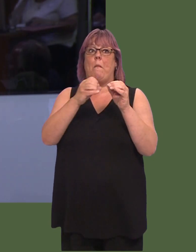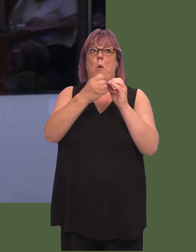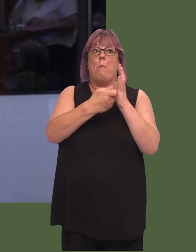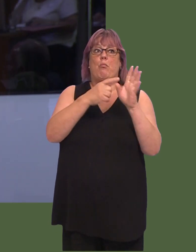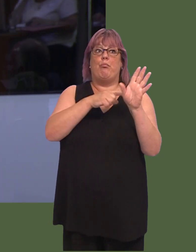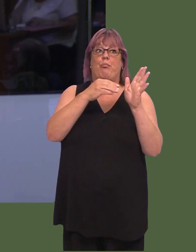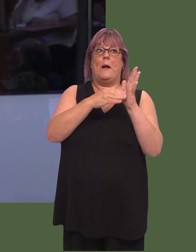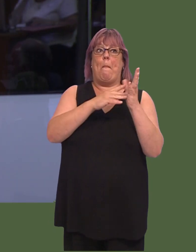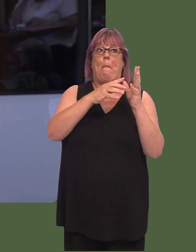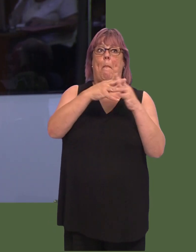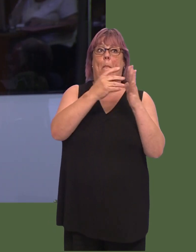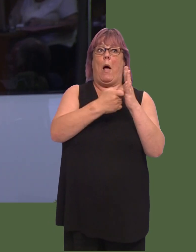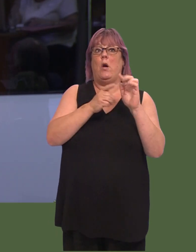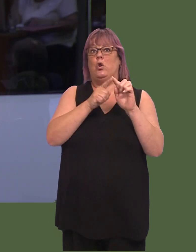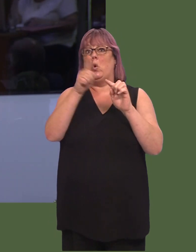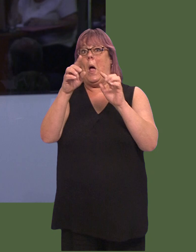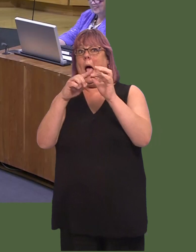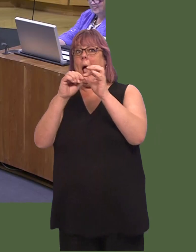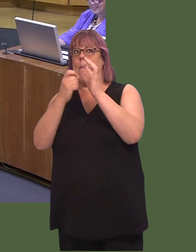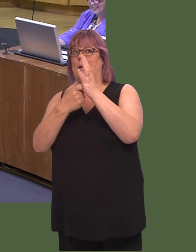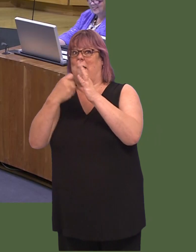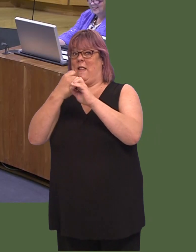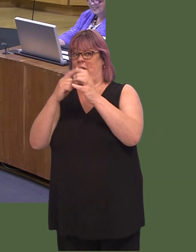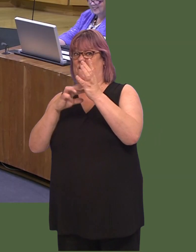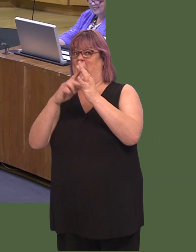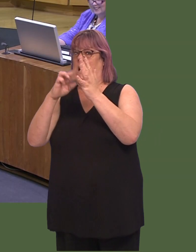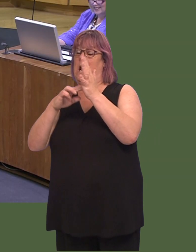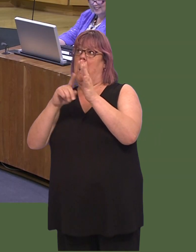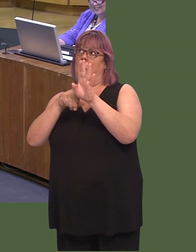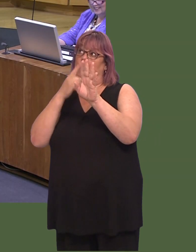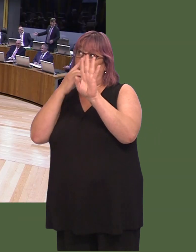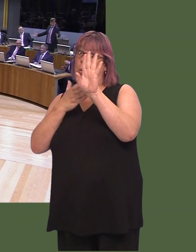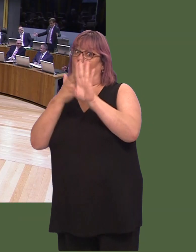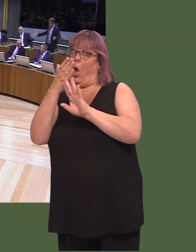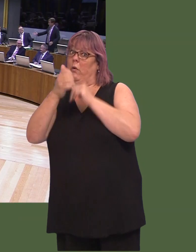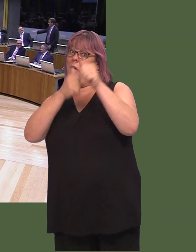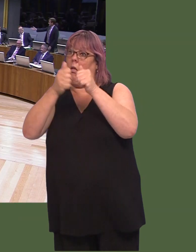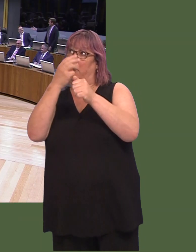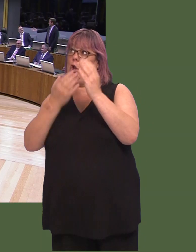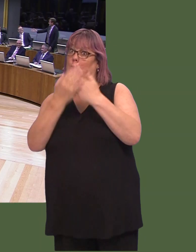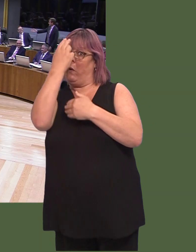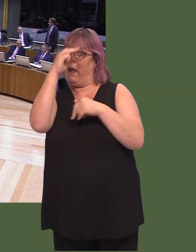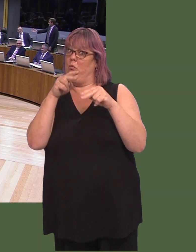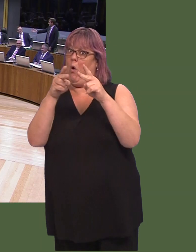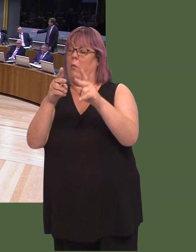Maybe when you're First Minister we'll see that as well, Alun. Y Llywydd / The Llywydd: Let's get to the question. Nick Ramsay AM: I'm getting to a question.